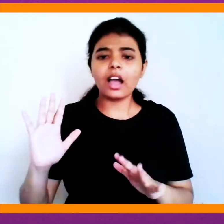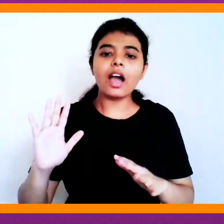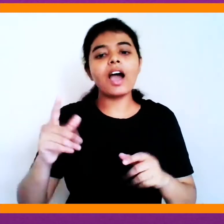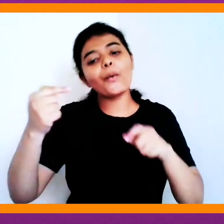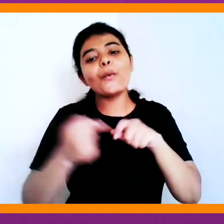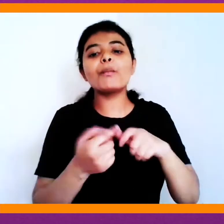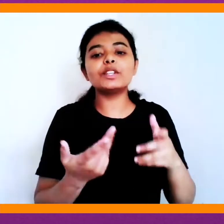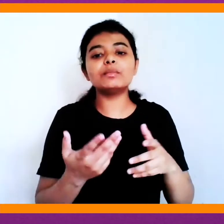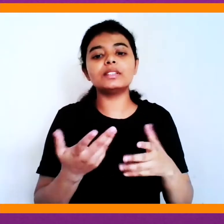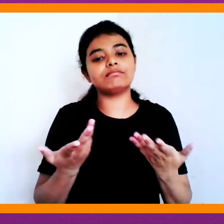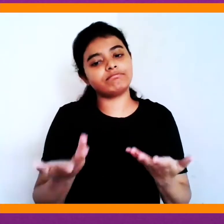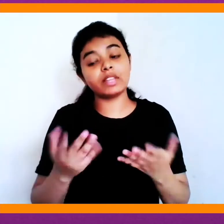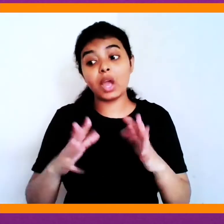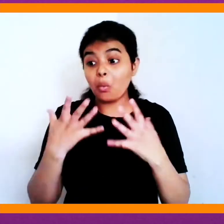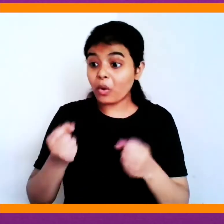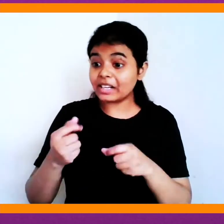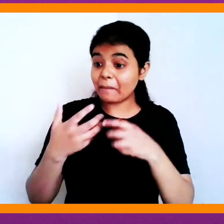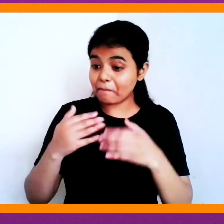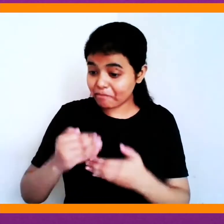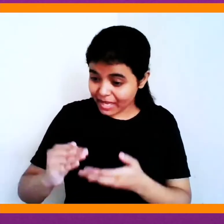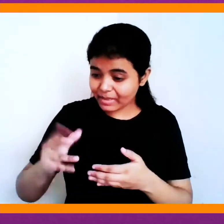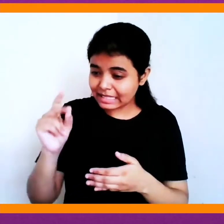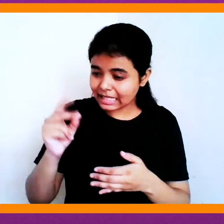have had one baby and they are not sure whether they want to go for the second or they want to